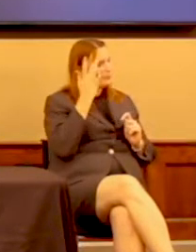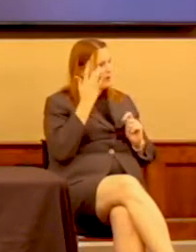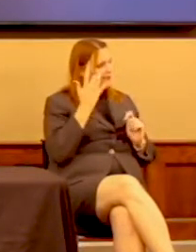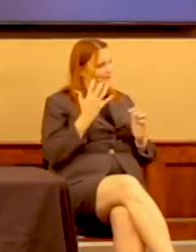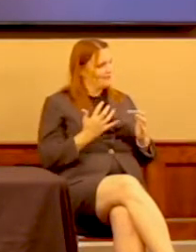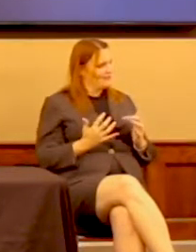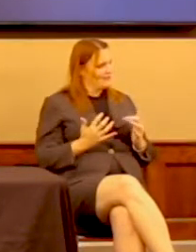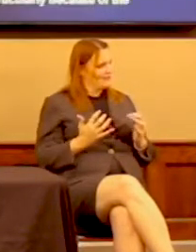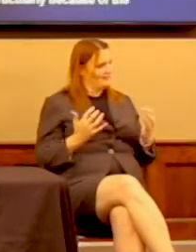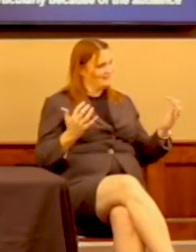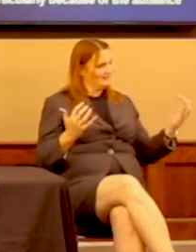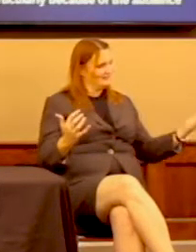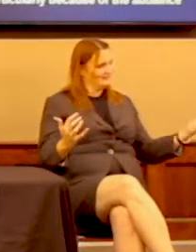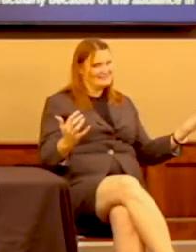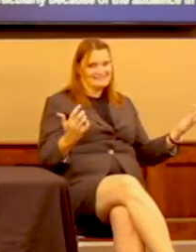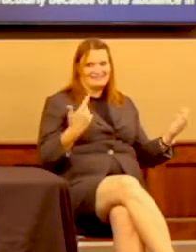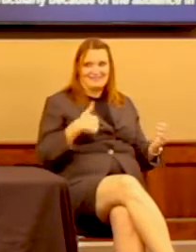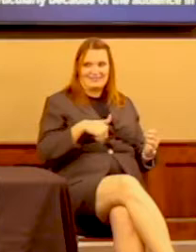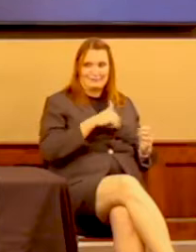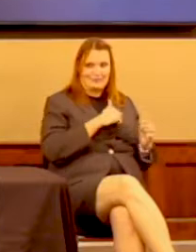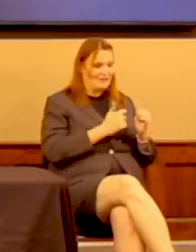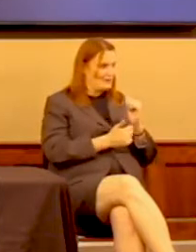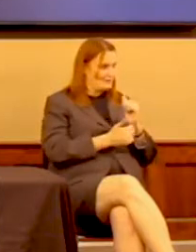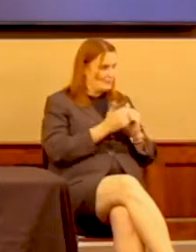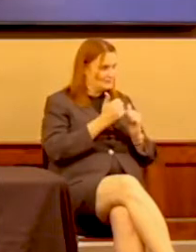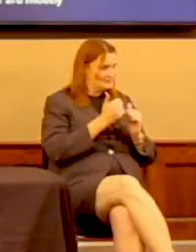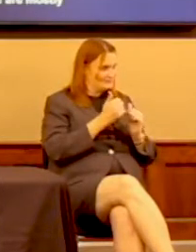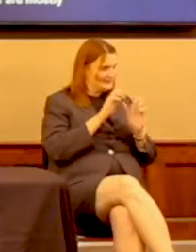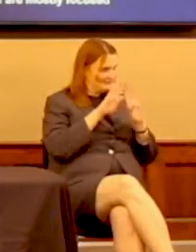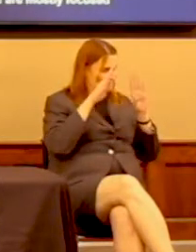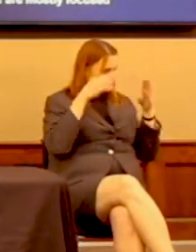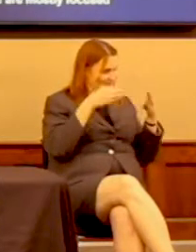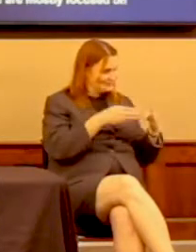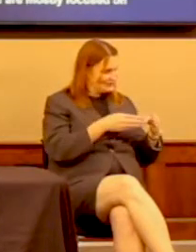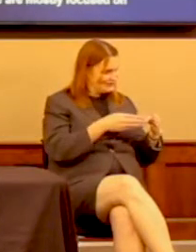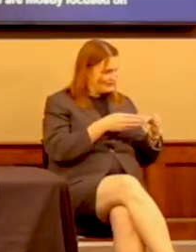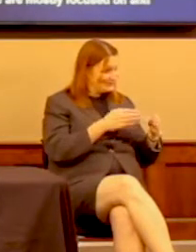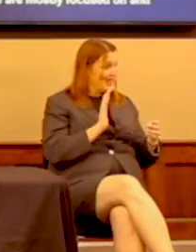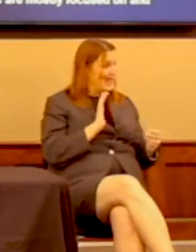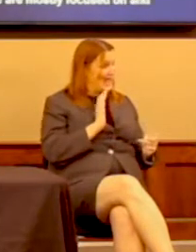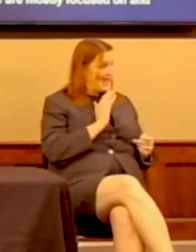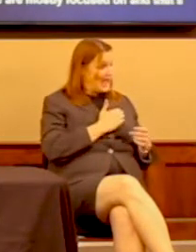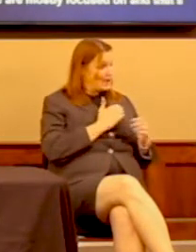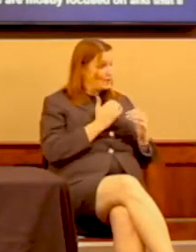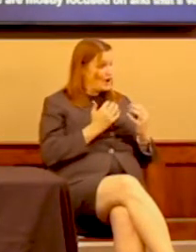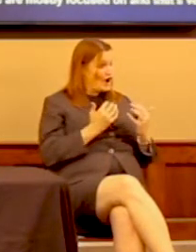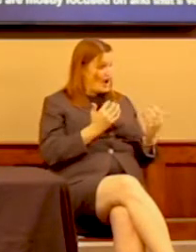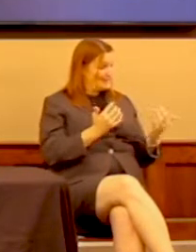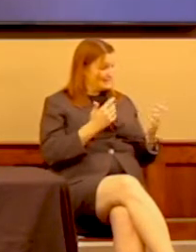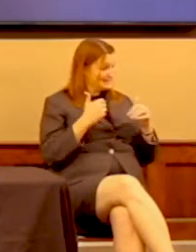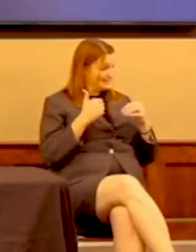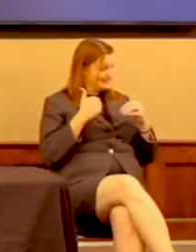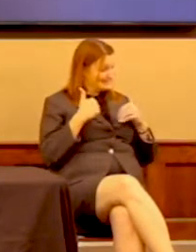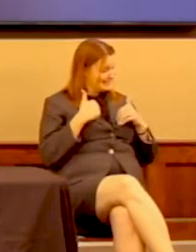which we are mostly focused on and that's very young children let me tell